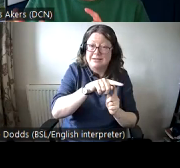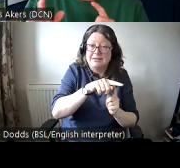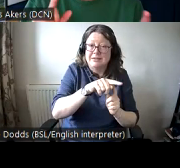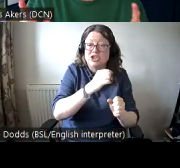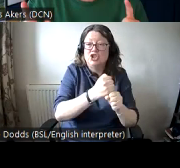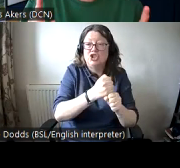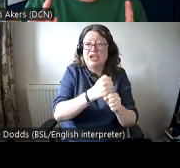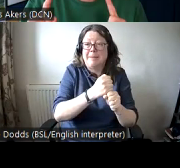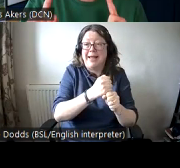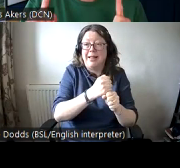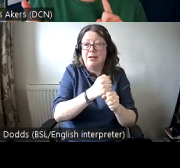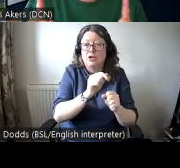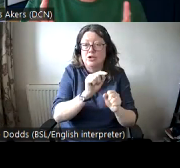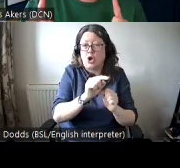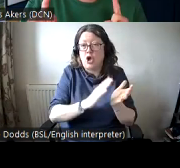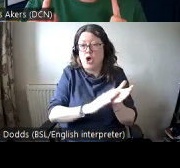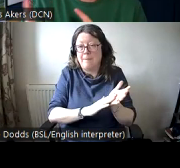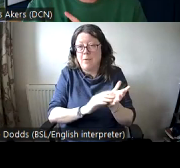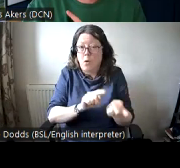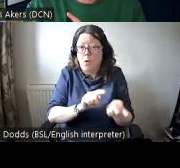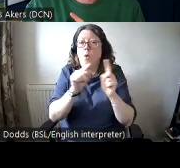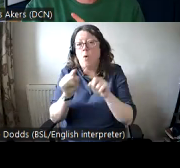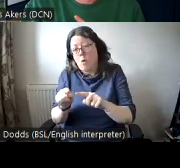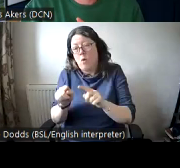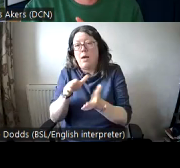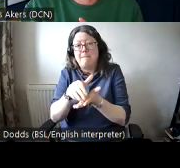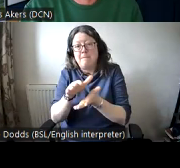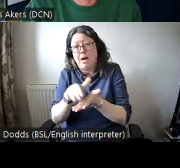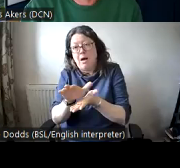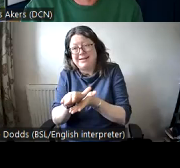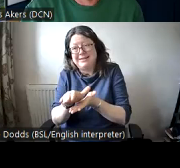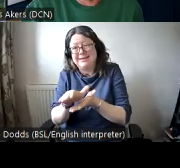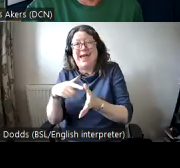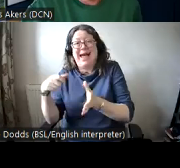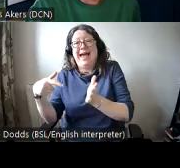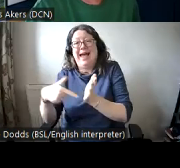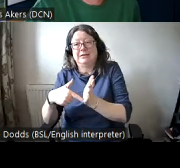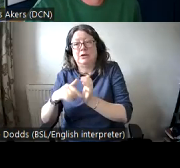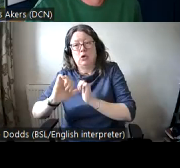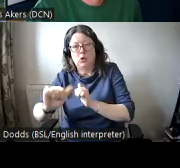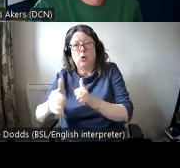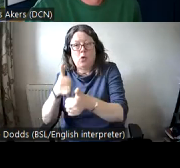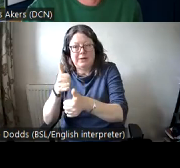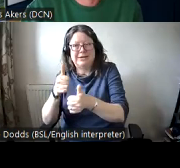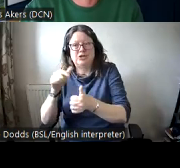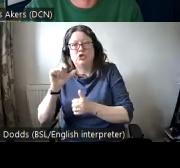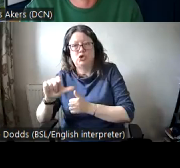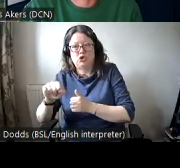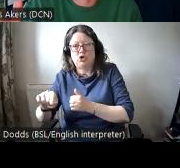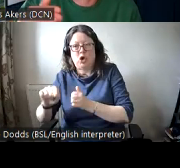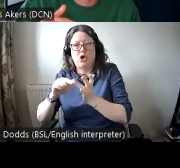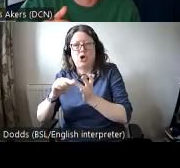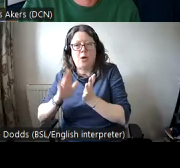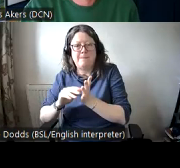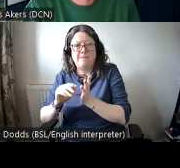Does anybody know which one is better to use and why? Stick it in the chat if you do.